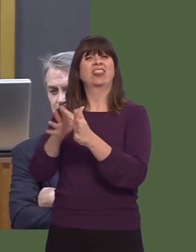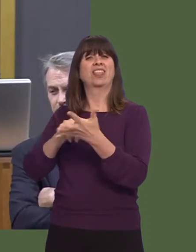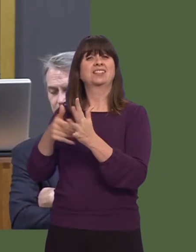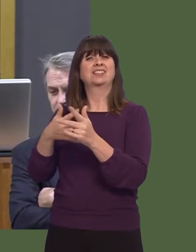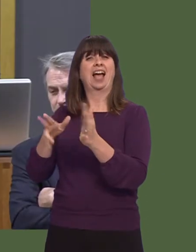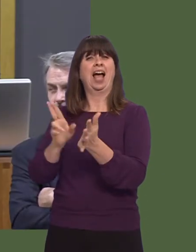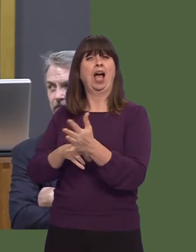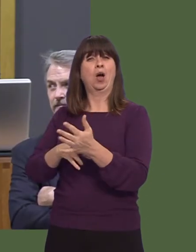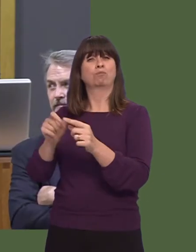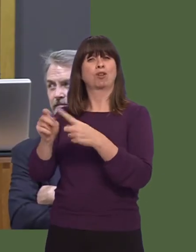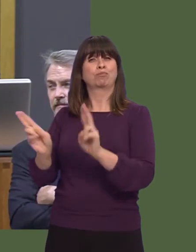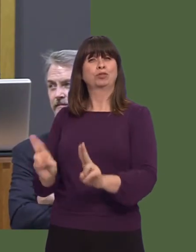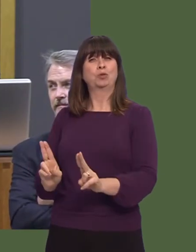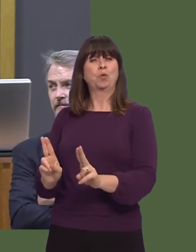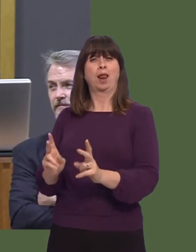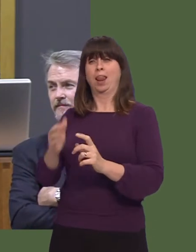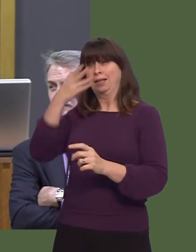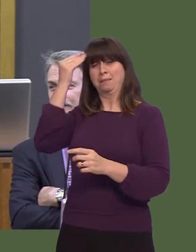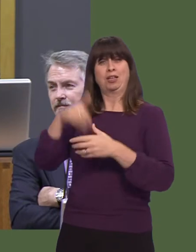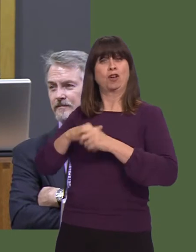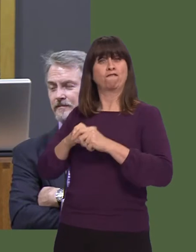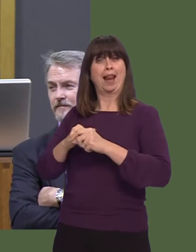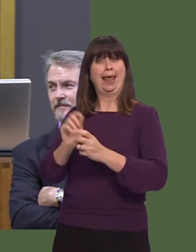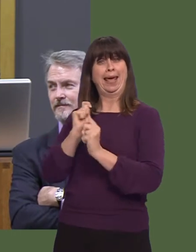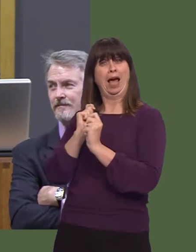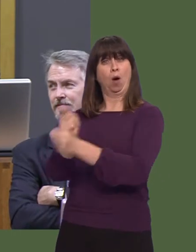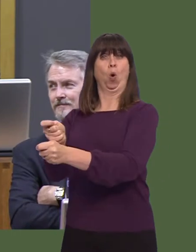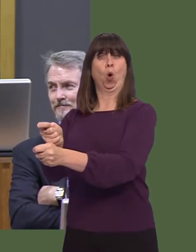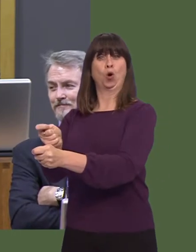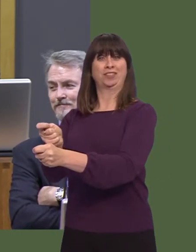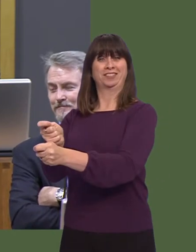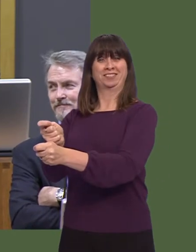award, the first school in Gwent, and one of the very first schools in Wales to receive